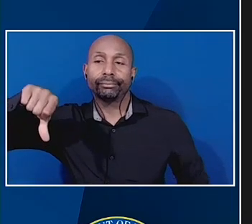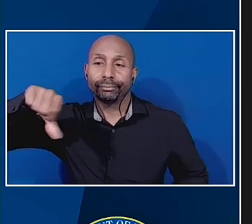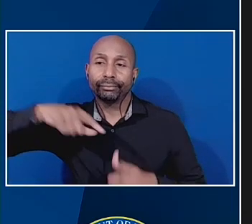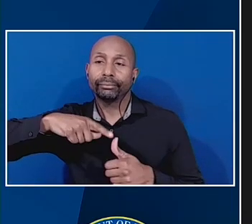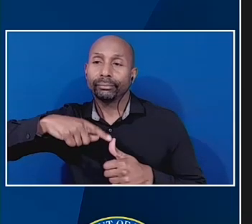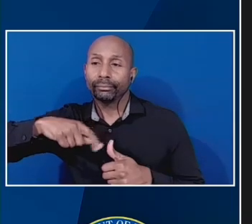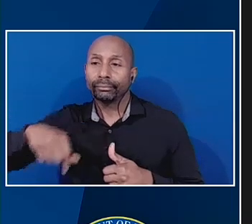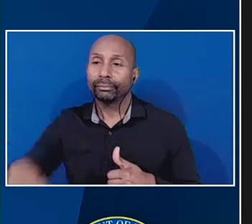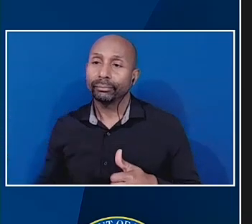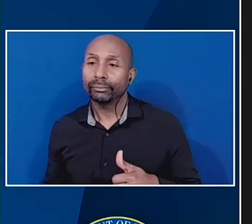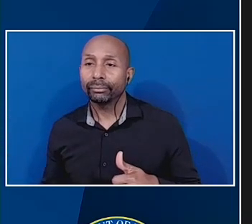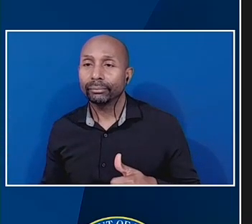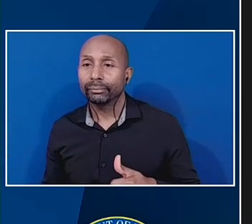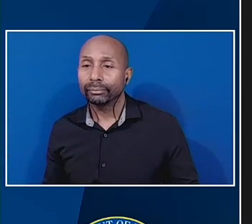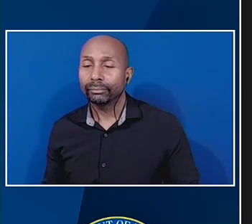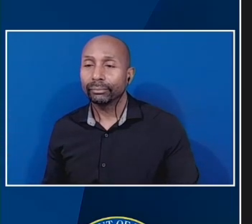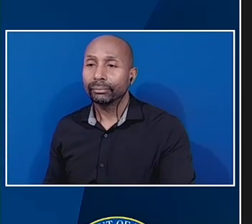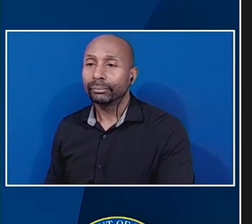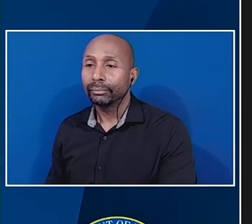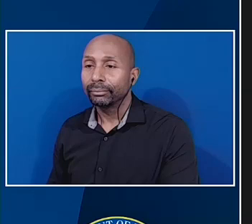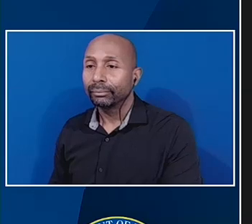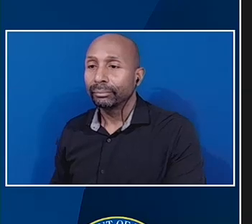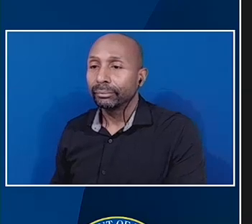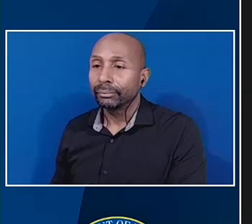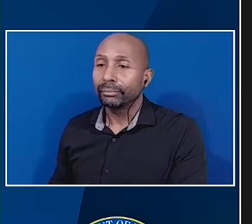Joe, I can't see your thumb. There you go. Thanks.